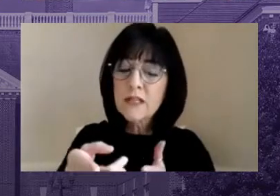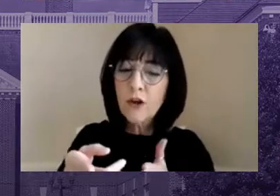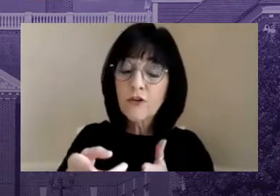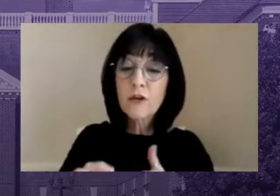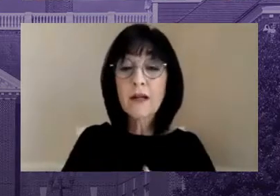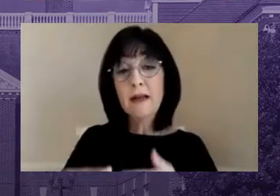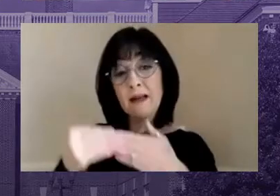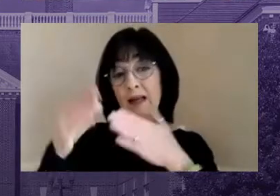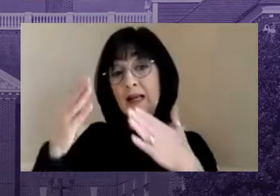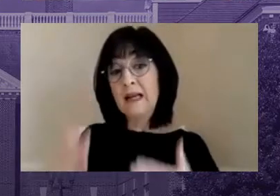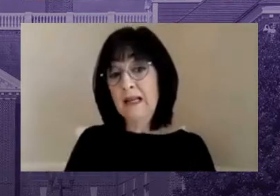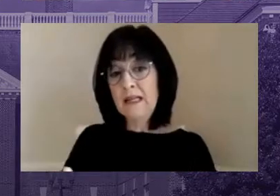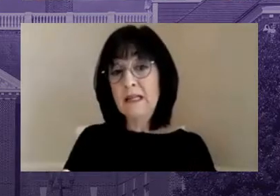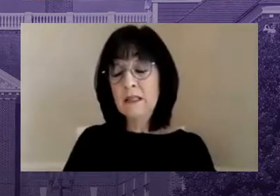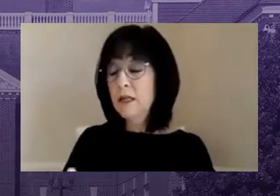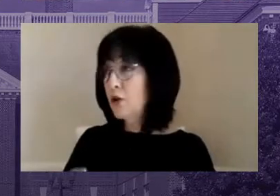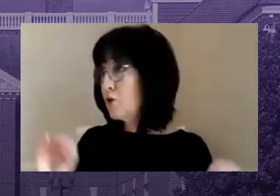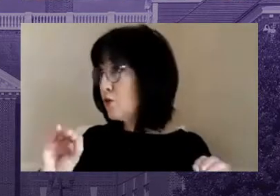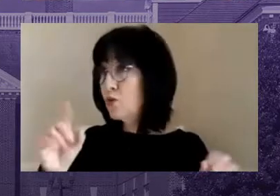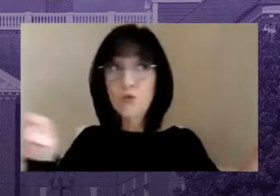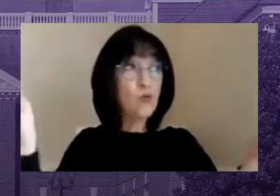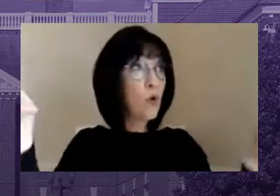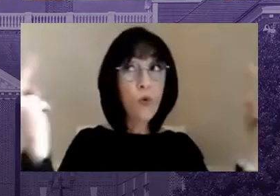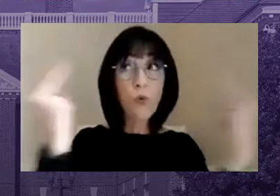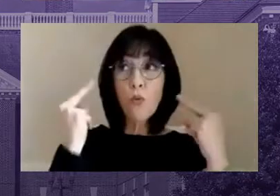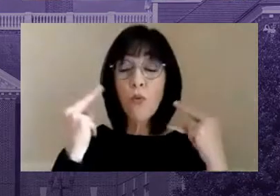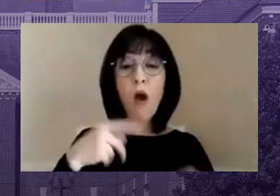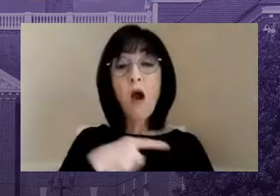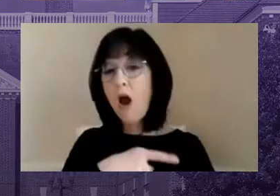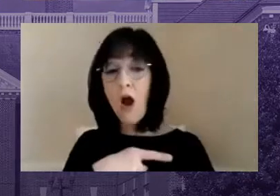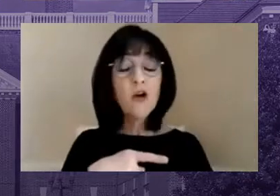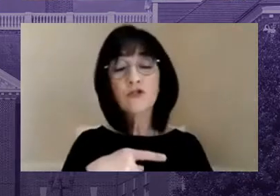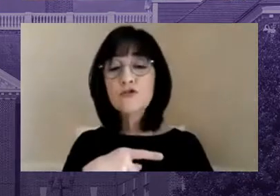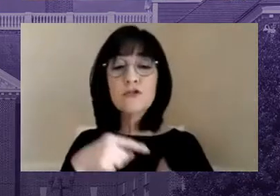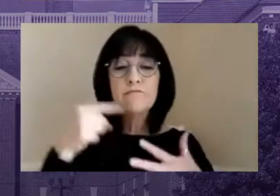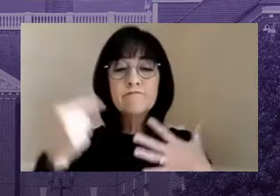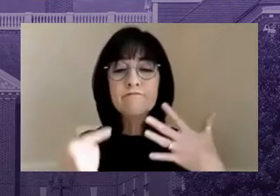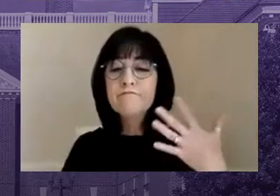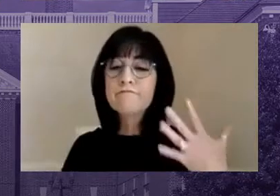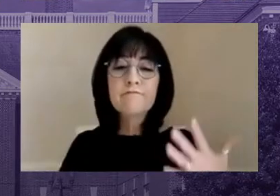no one is around, they do not have to follow the rules. They always make sure they are always